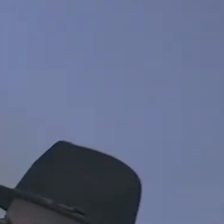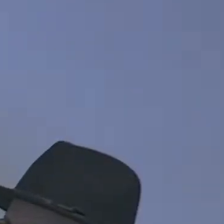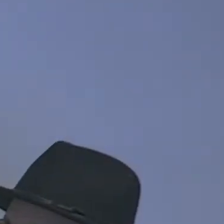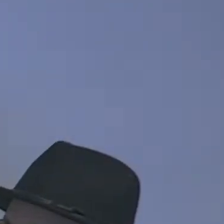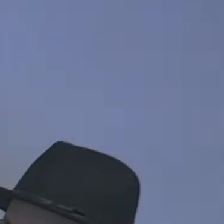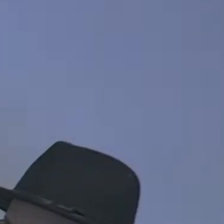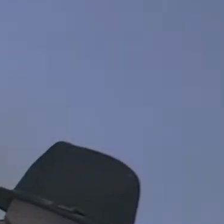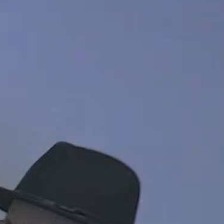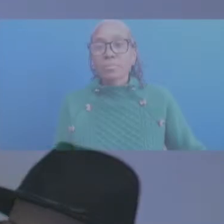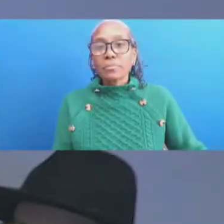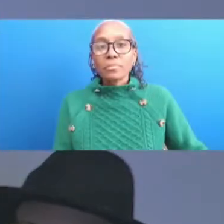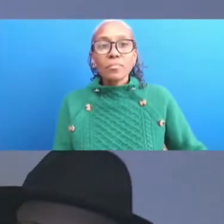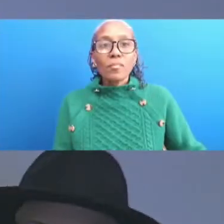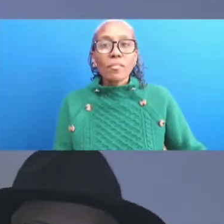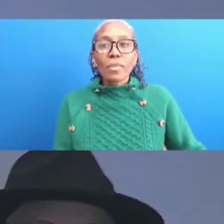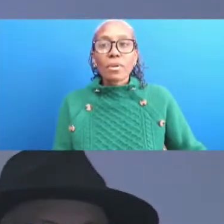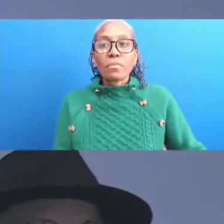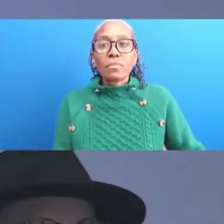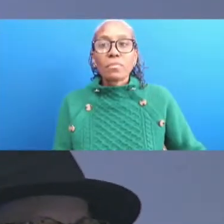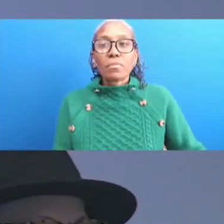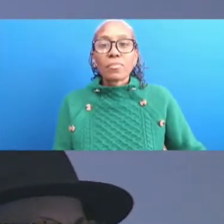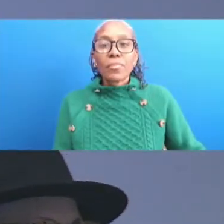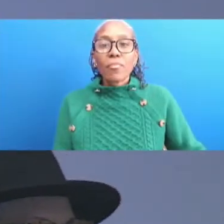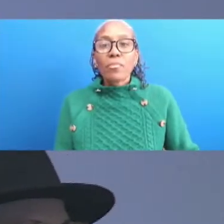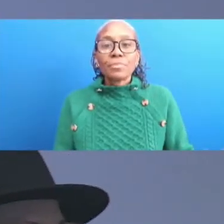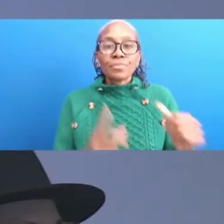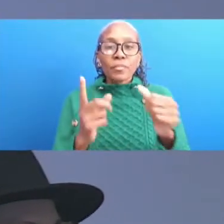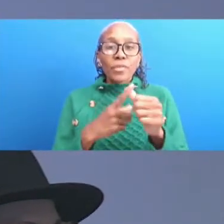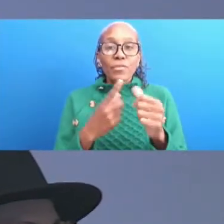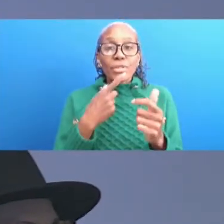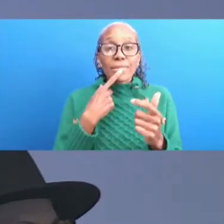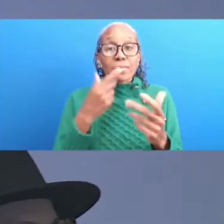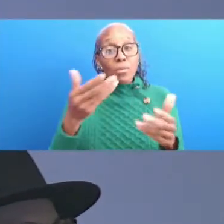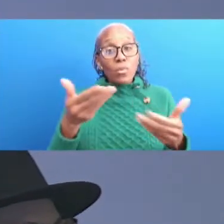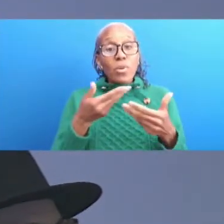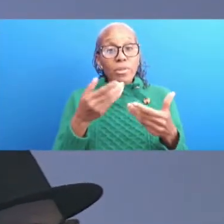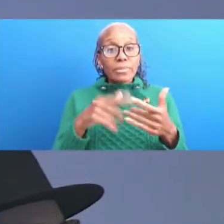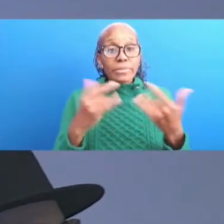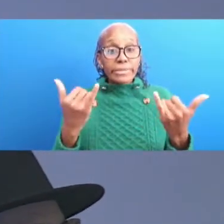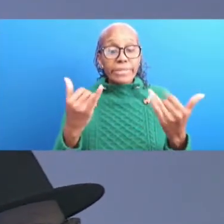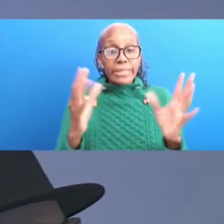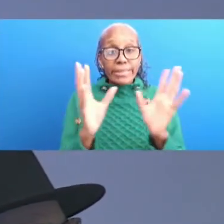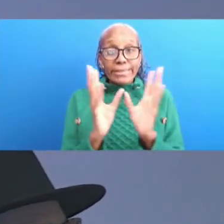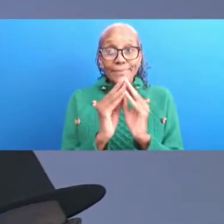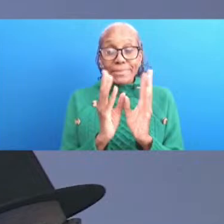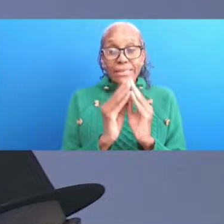GOOD AFTERNOON EVERYONE.